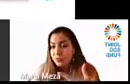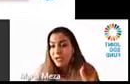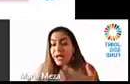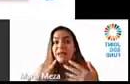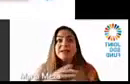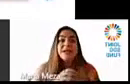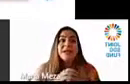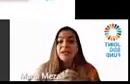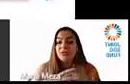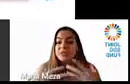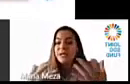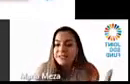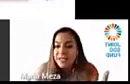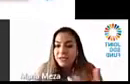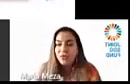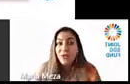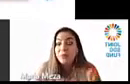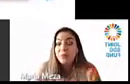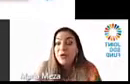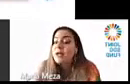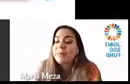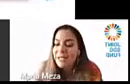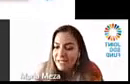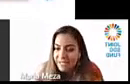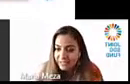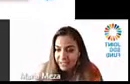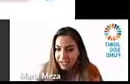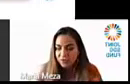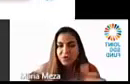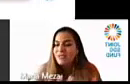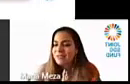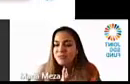involved what they are doing what they want the money for We don't need